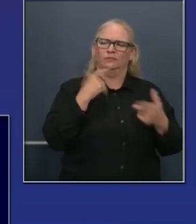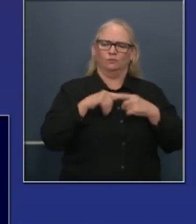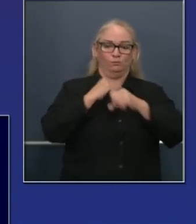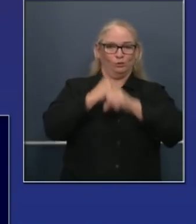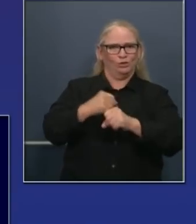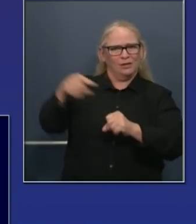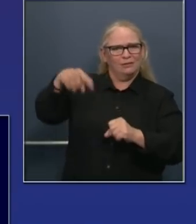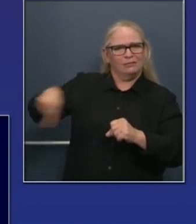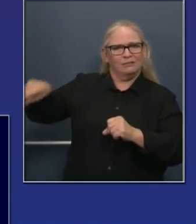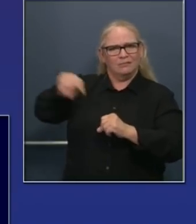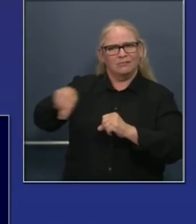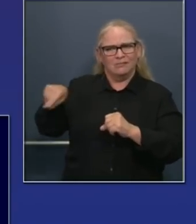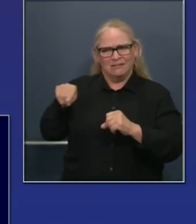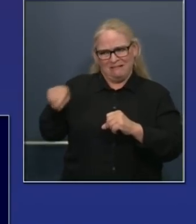DO AND DISPROPORTIONATE LATINO